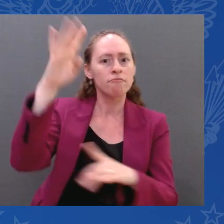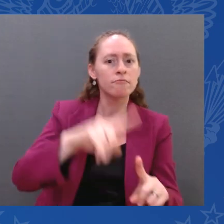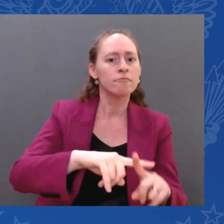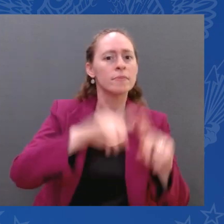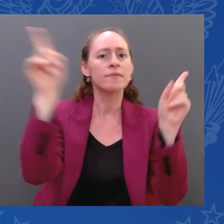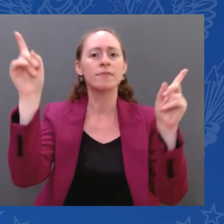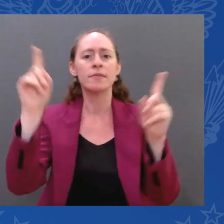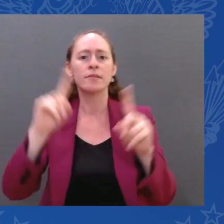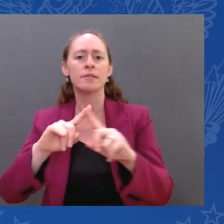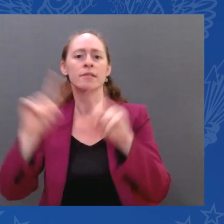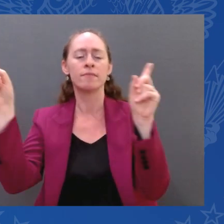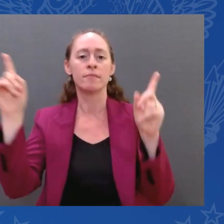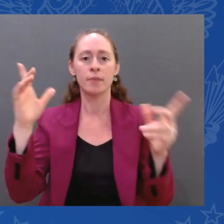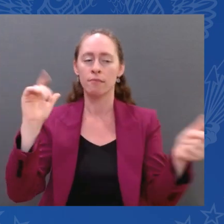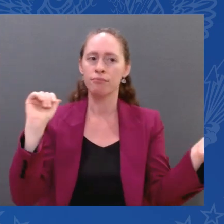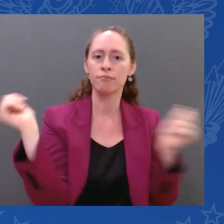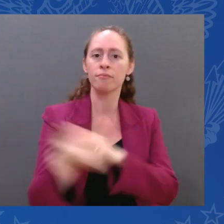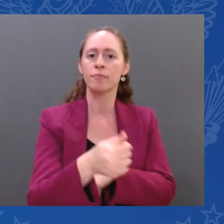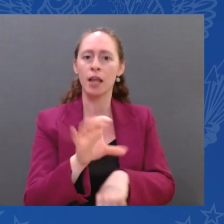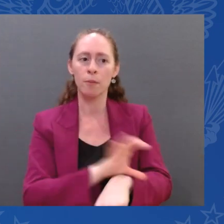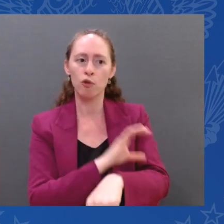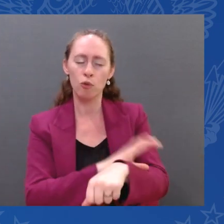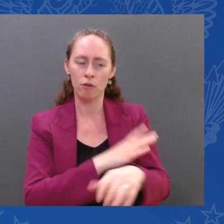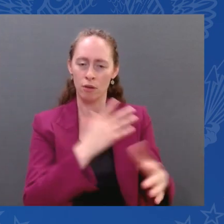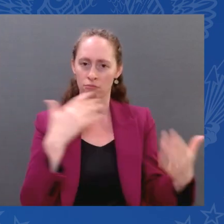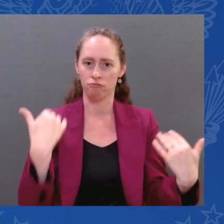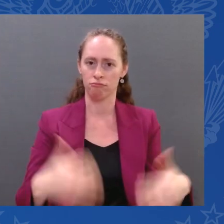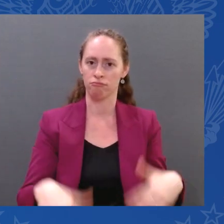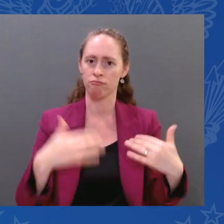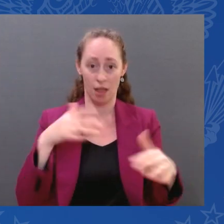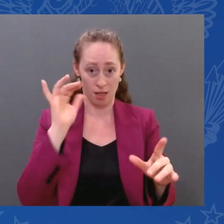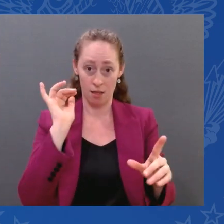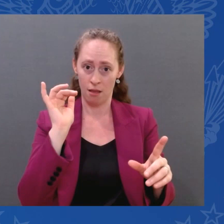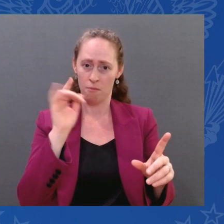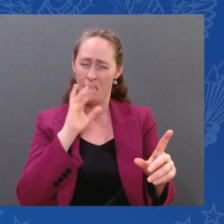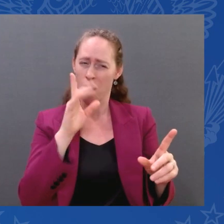it's far as embodiment of a core American character that he believes in each of us.